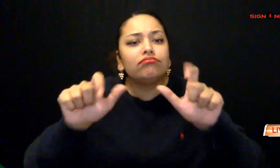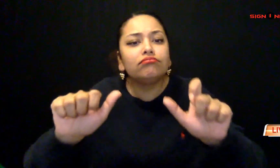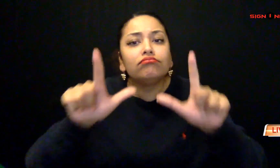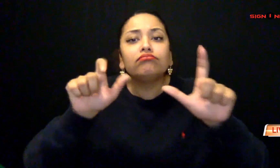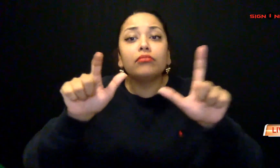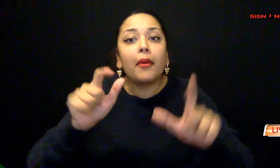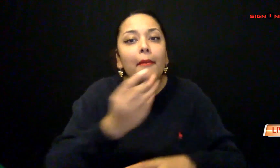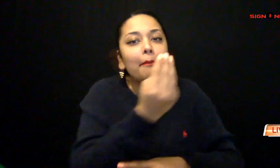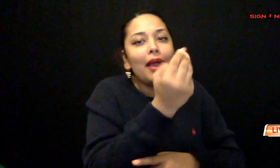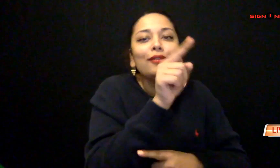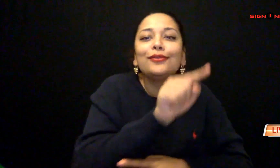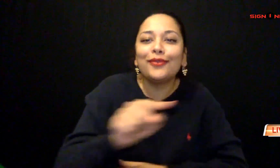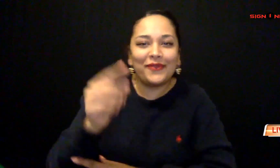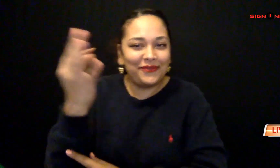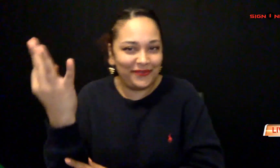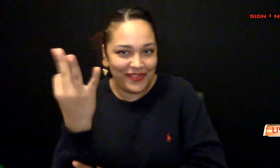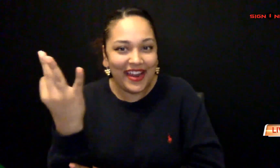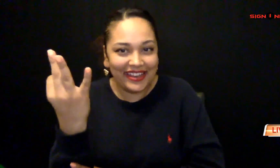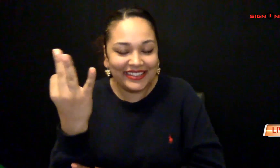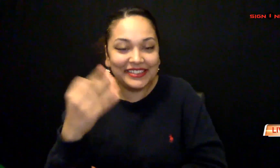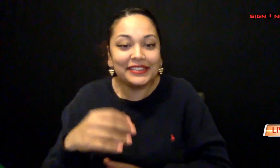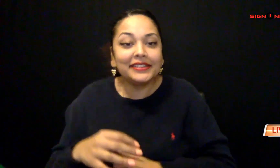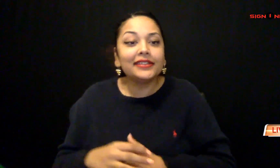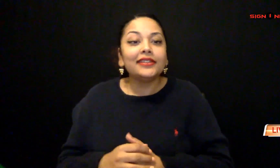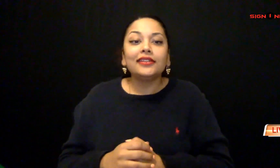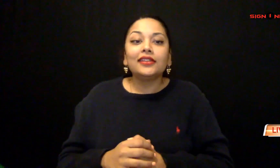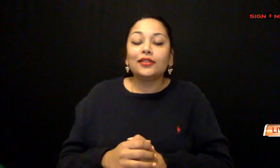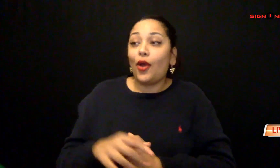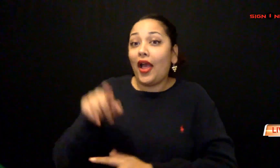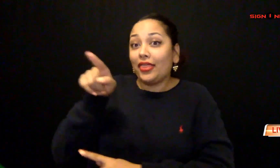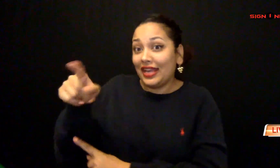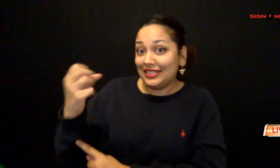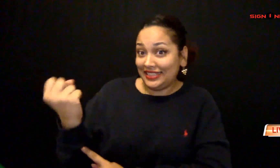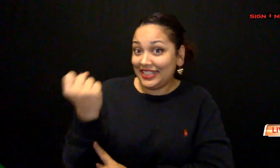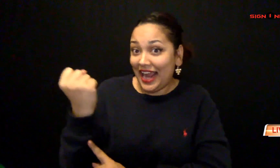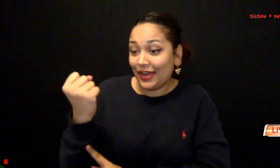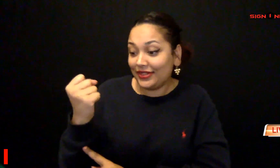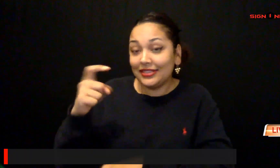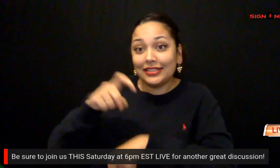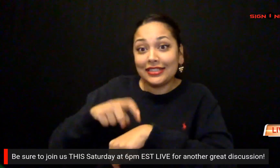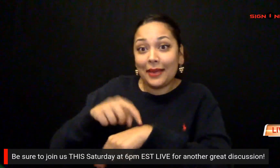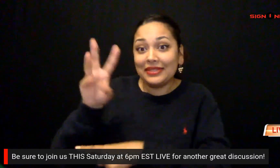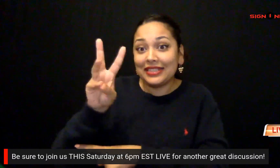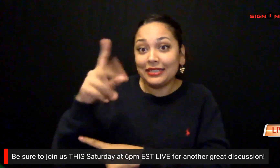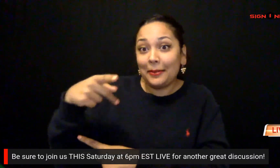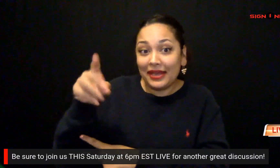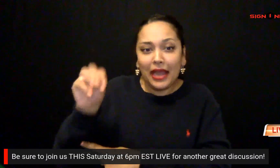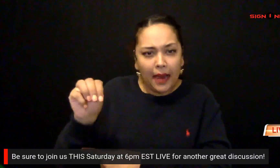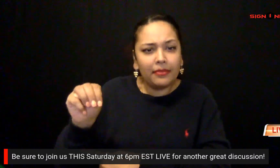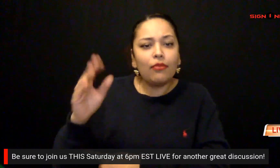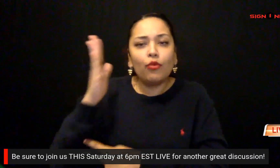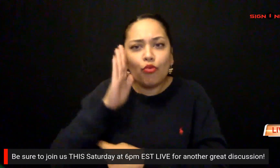Sign1News will be broadcasting live updates Monday through Friday then this Saturday at 6 PM Eastern